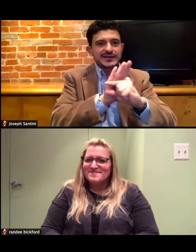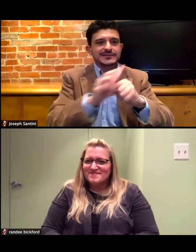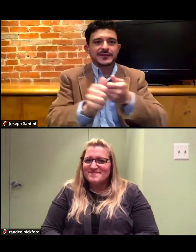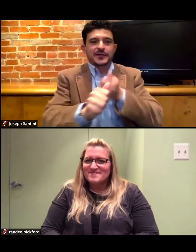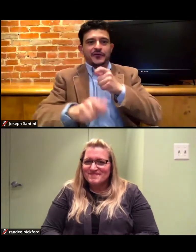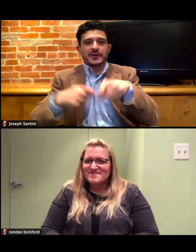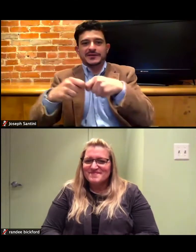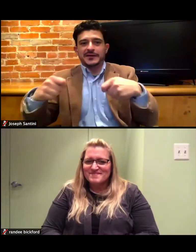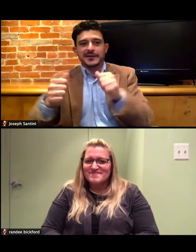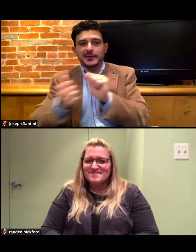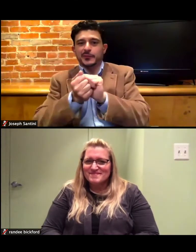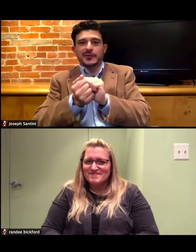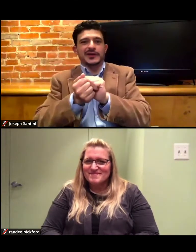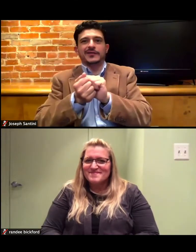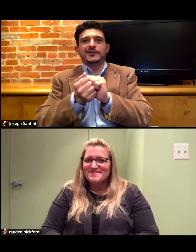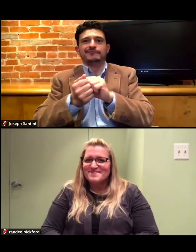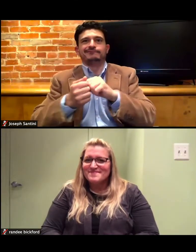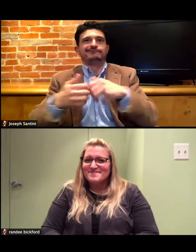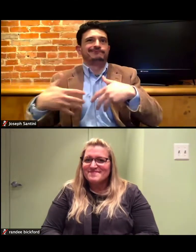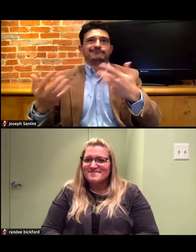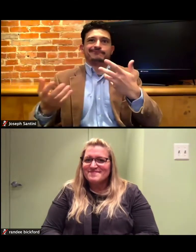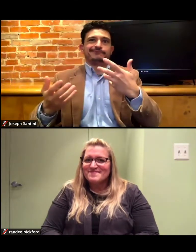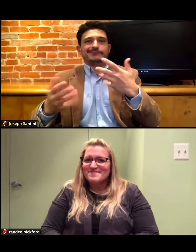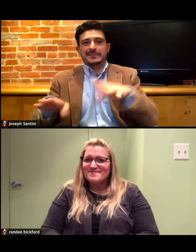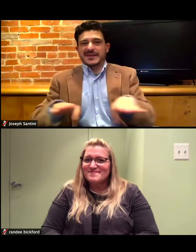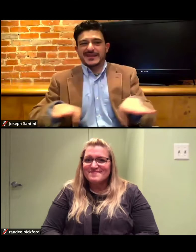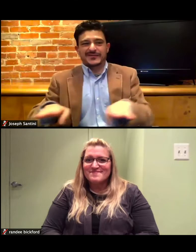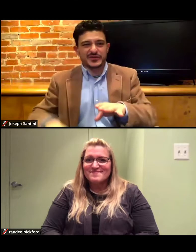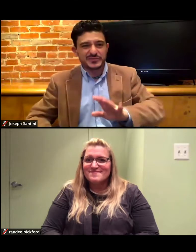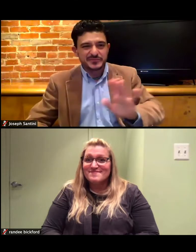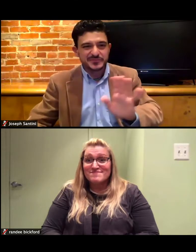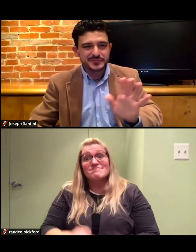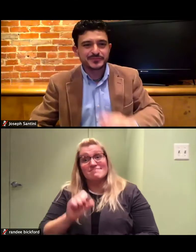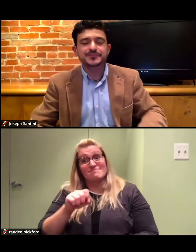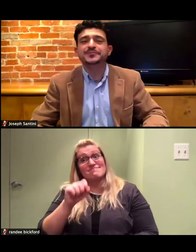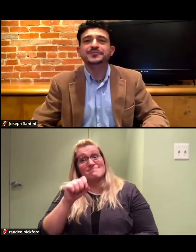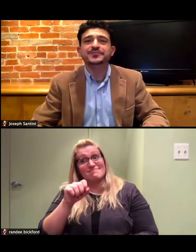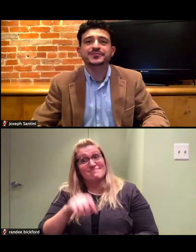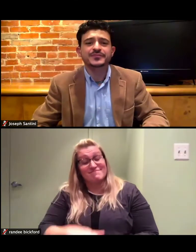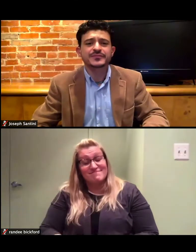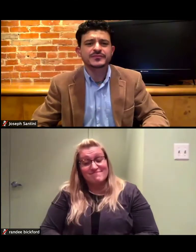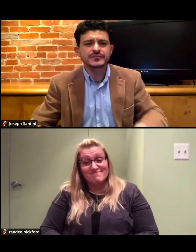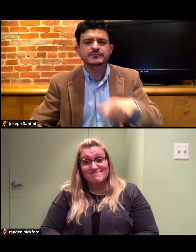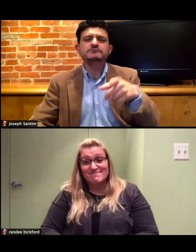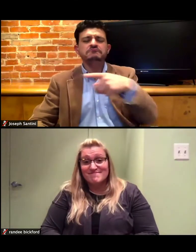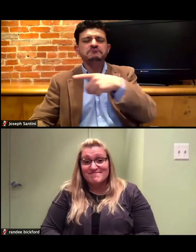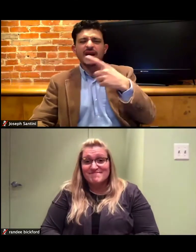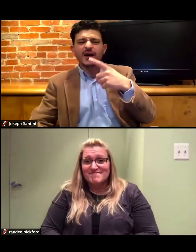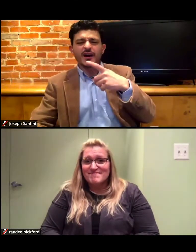we wanna remove it from being associated with both behavior and grades.